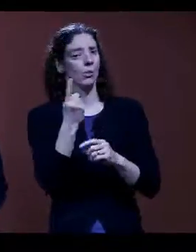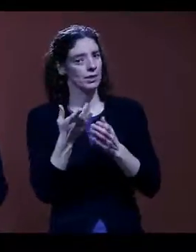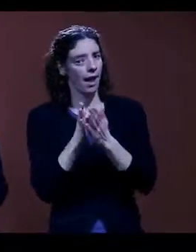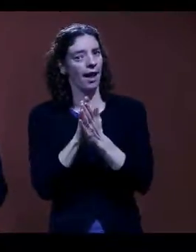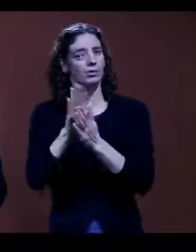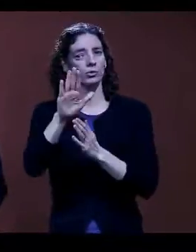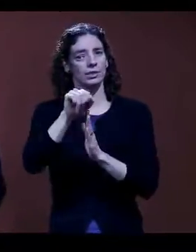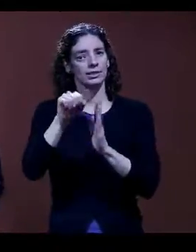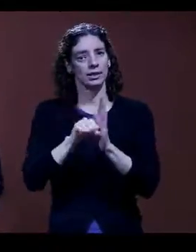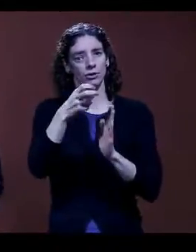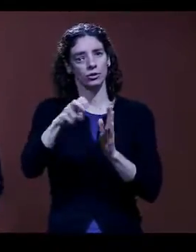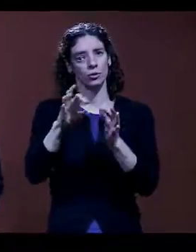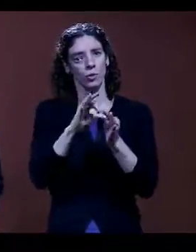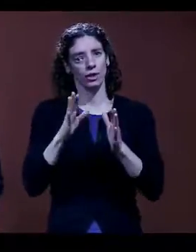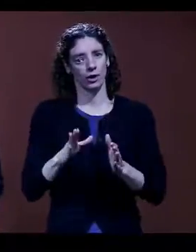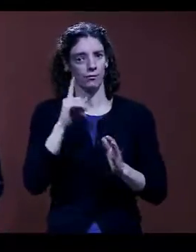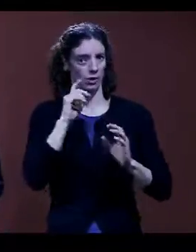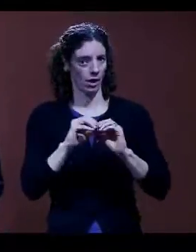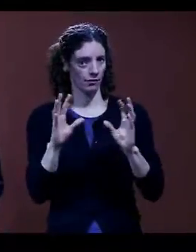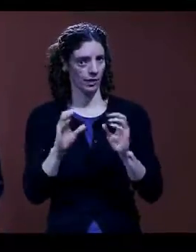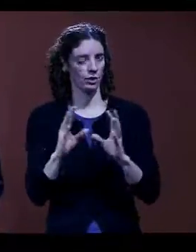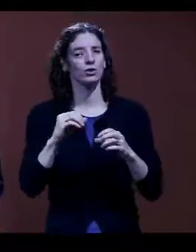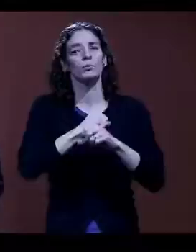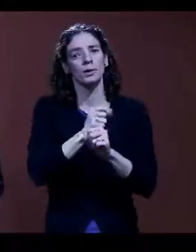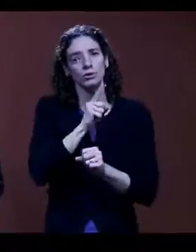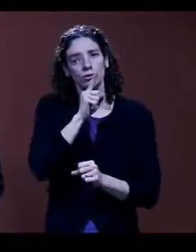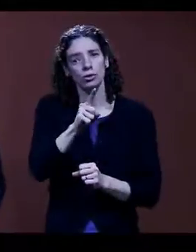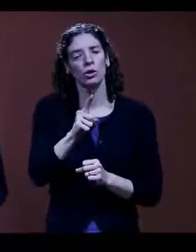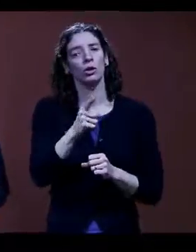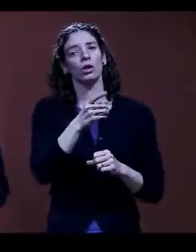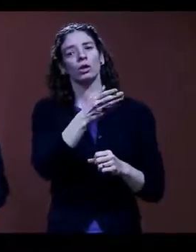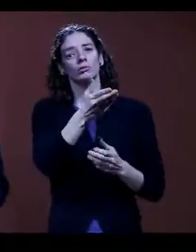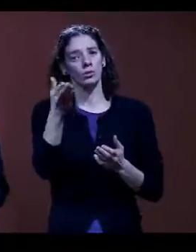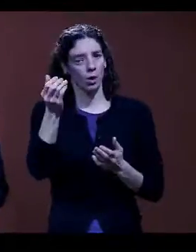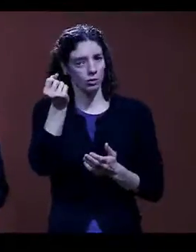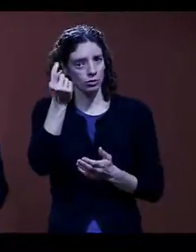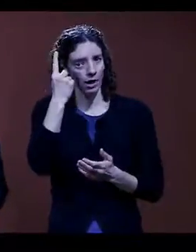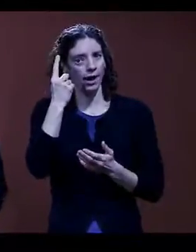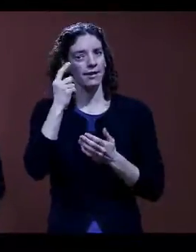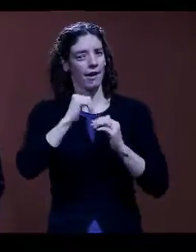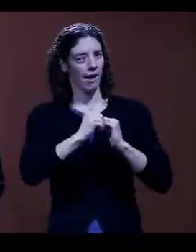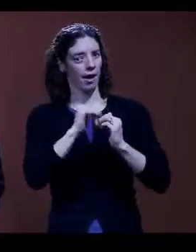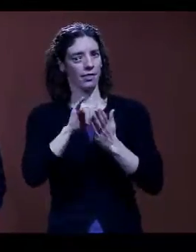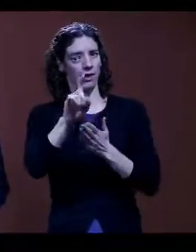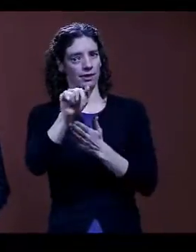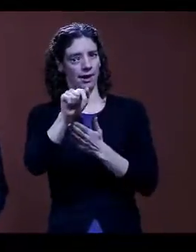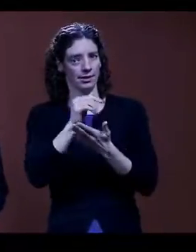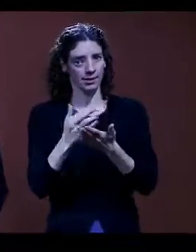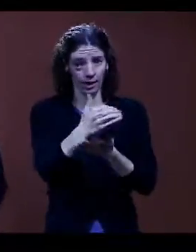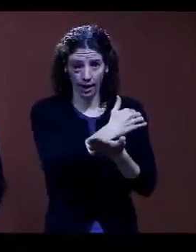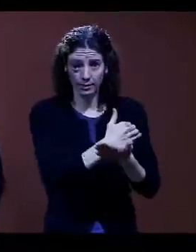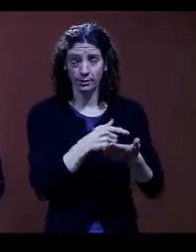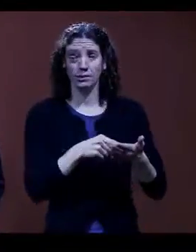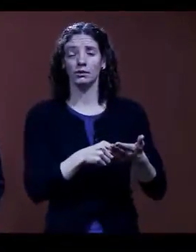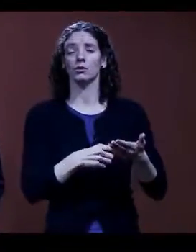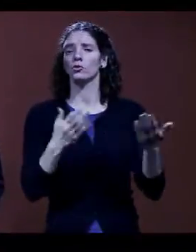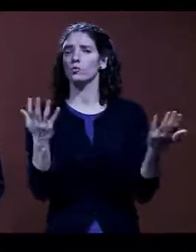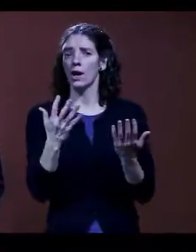for clarification just to make sure you understand how the data's collected, what information is collected,